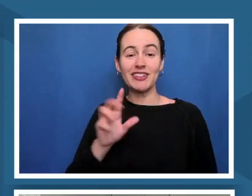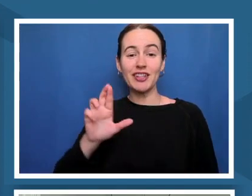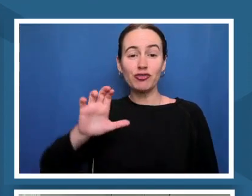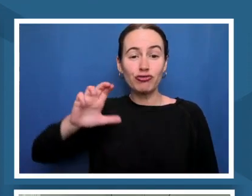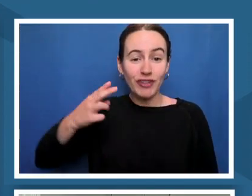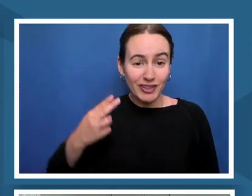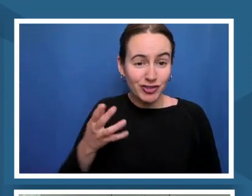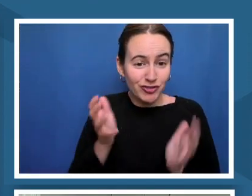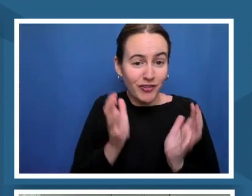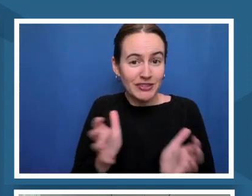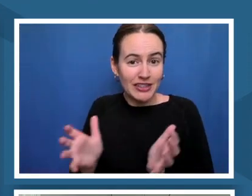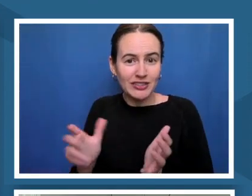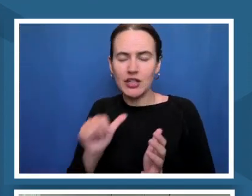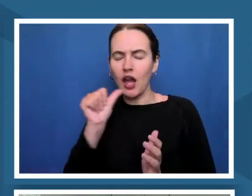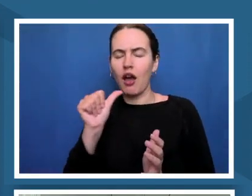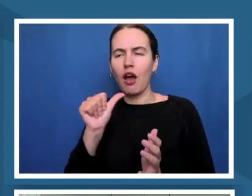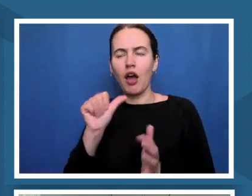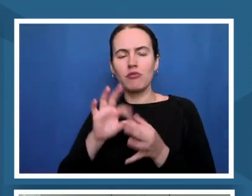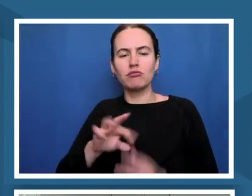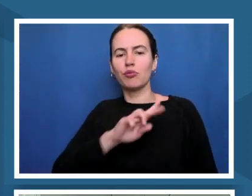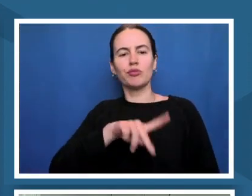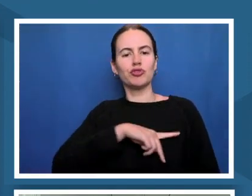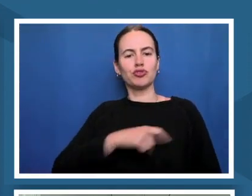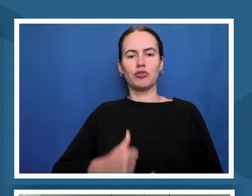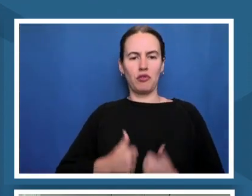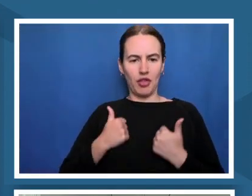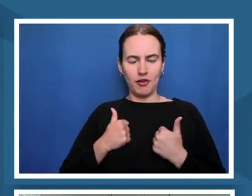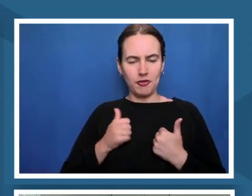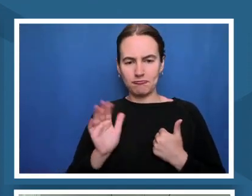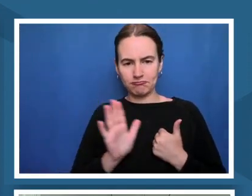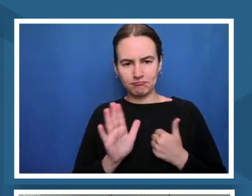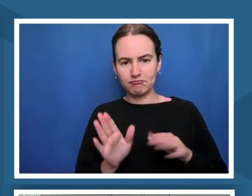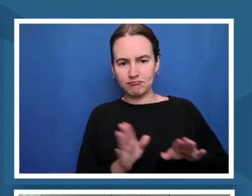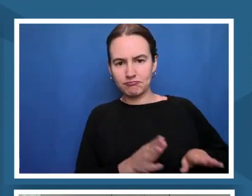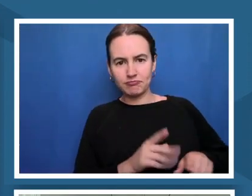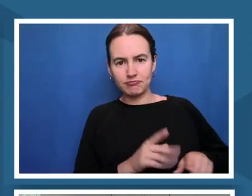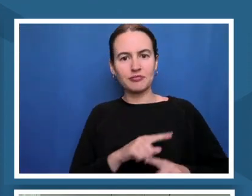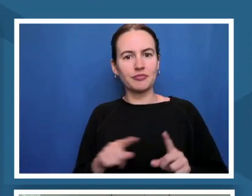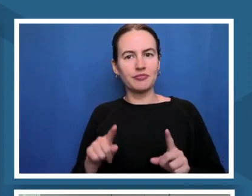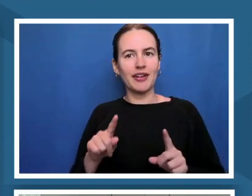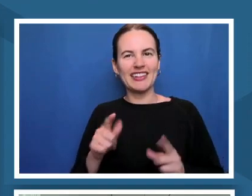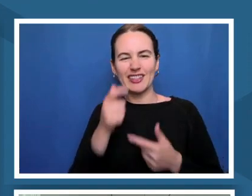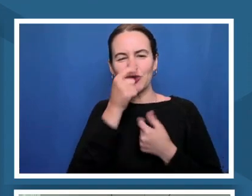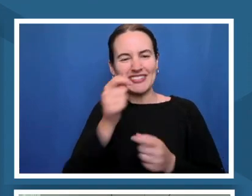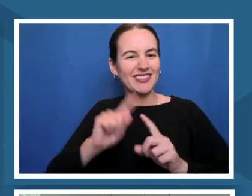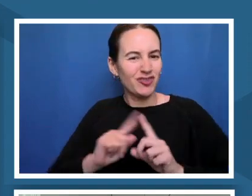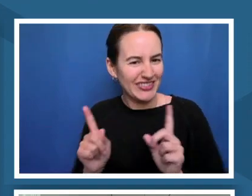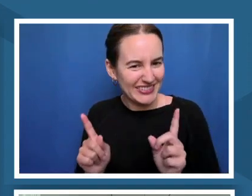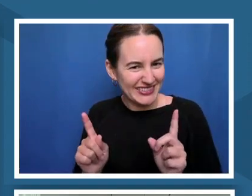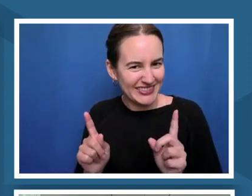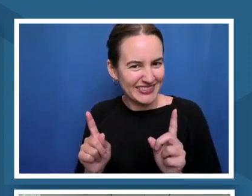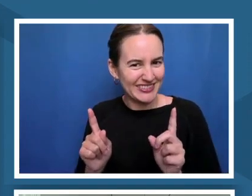personal life stuff necessarily but just that interesting difference between